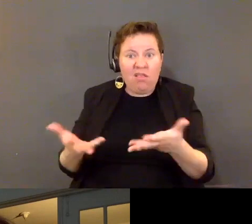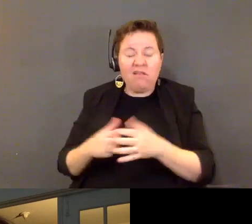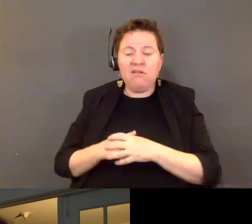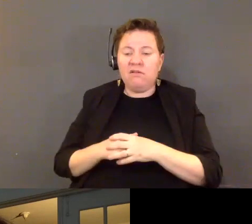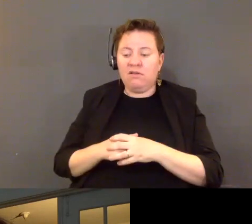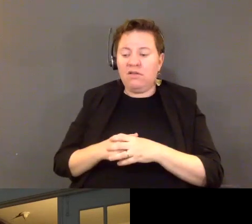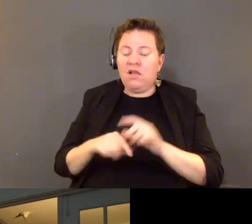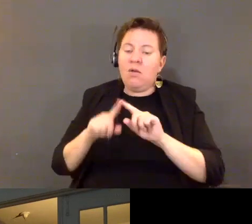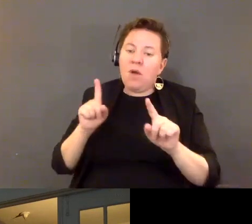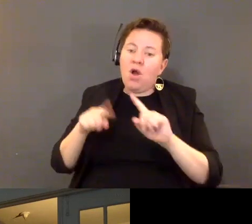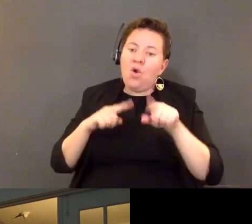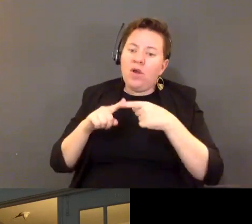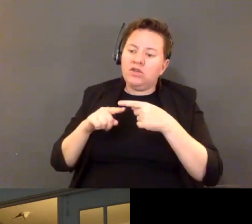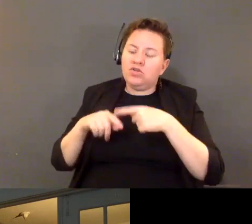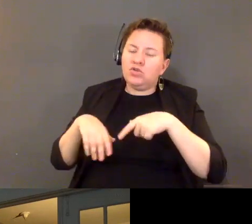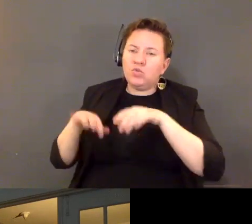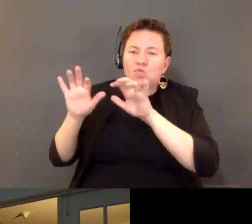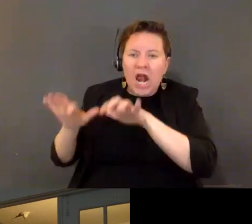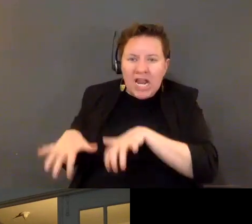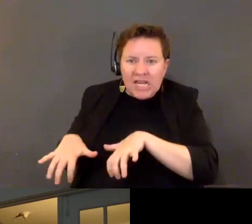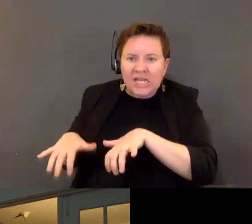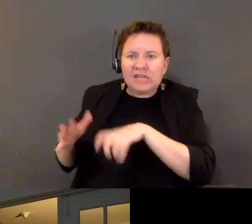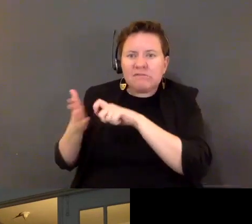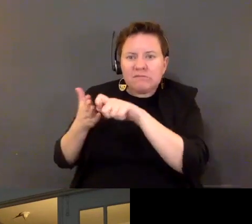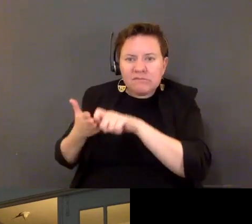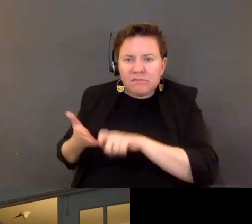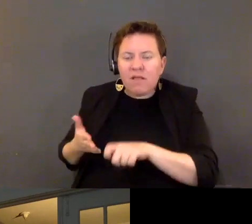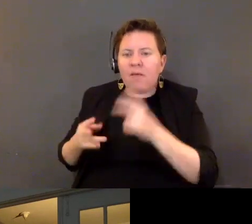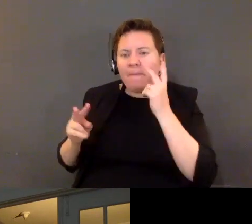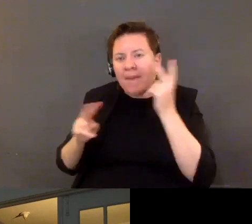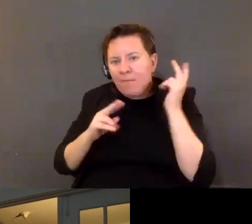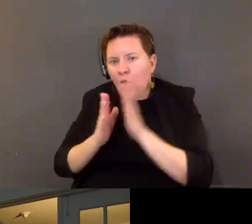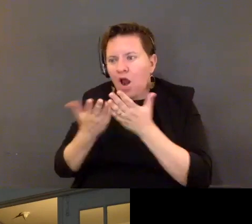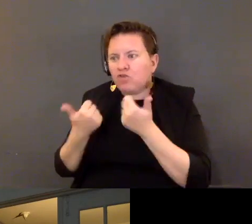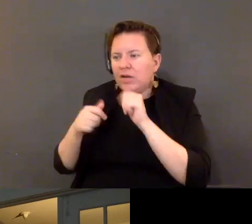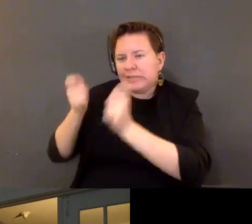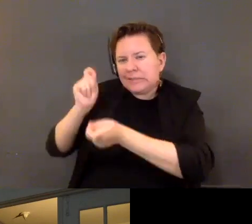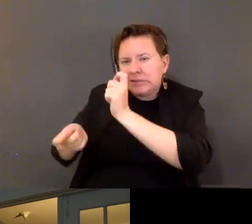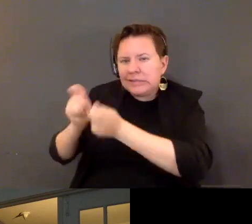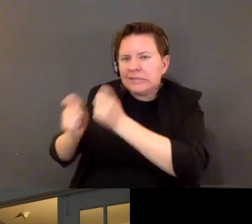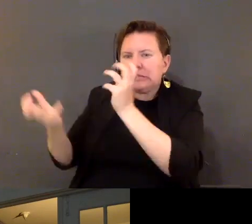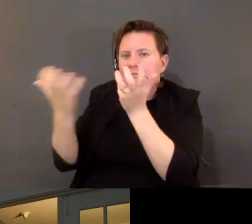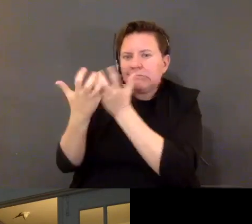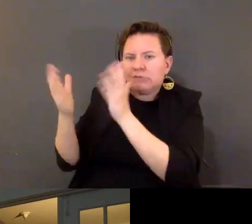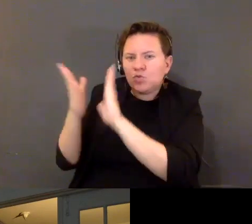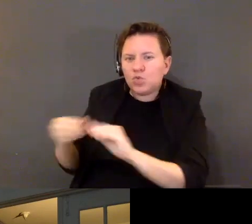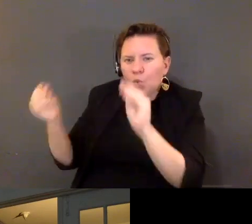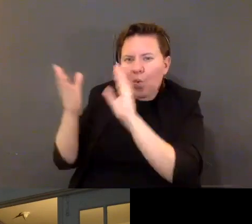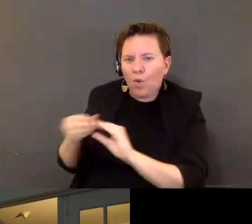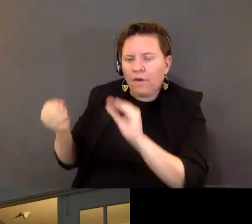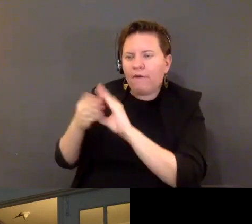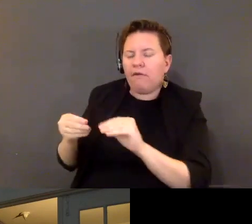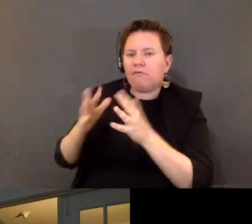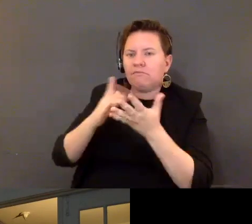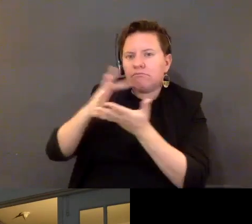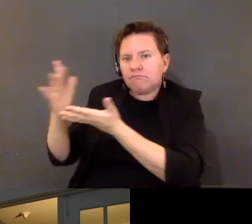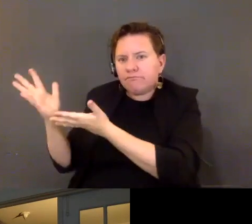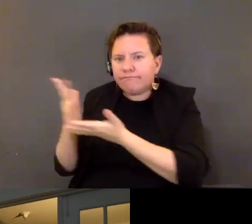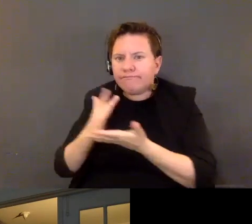but when you're writing memoir and you're trying to craft it into a story that is uh readable and